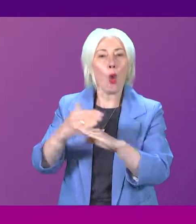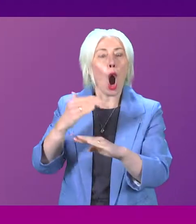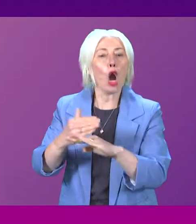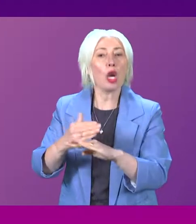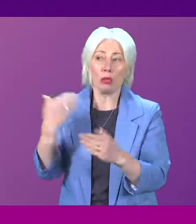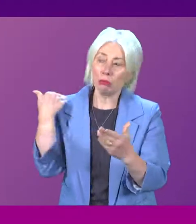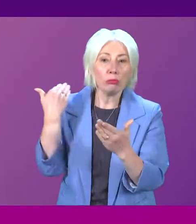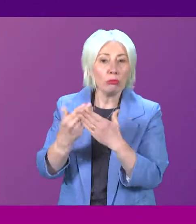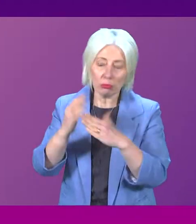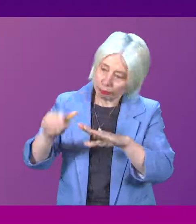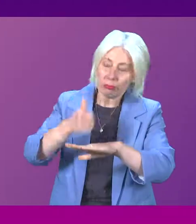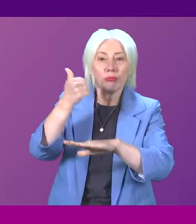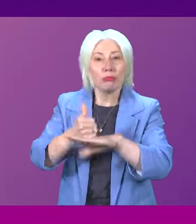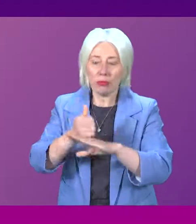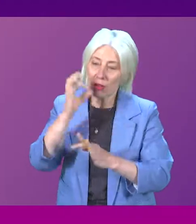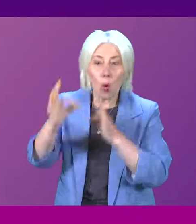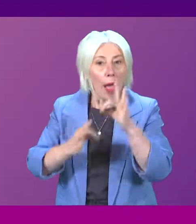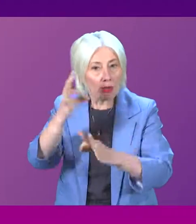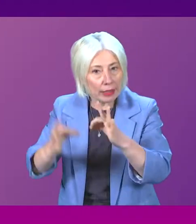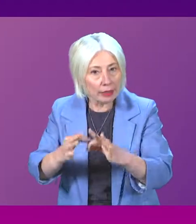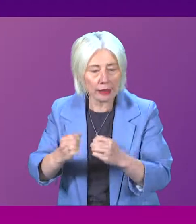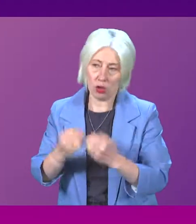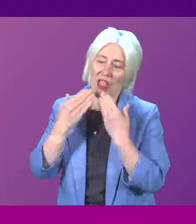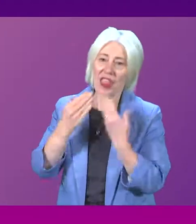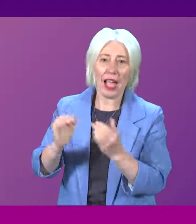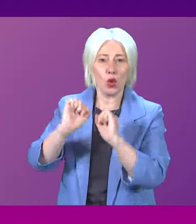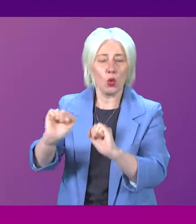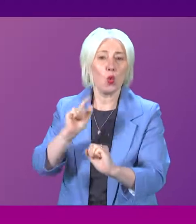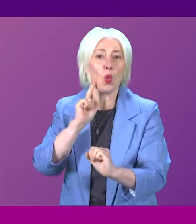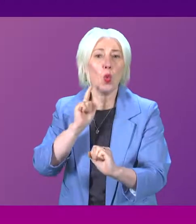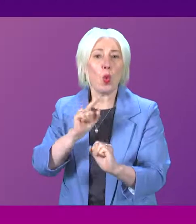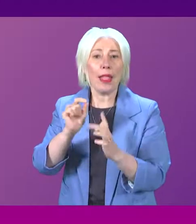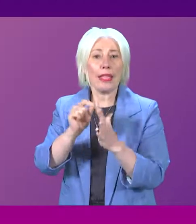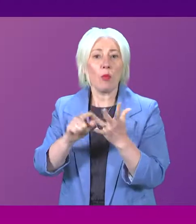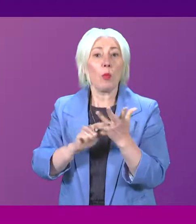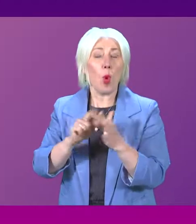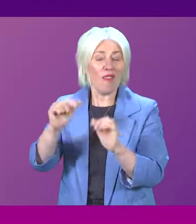since the establishment of the inquiry; I thank Lady Poole for her work and wish her well.